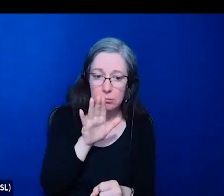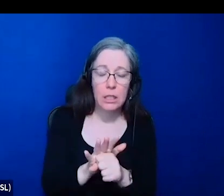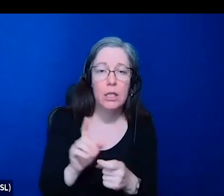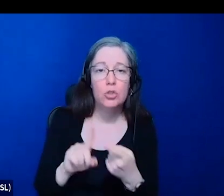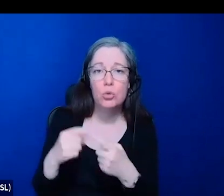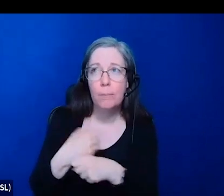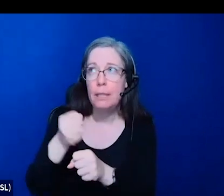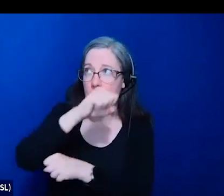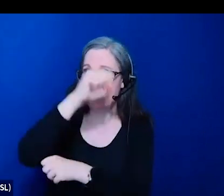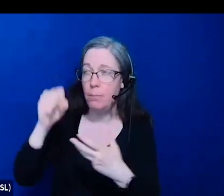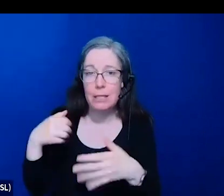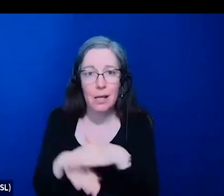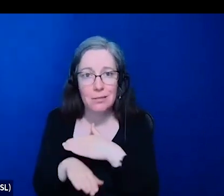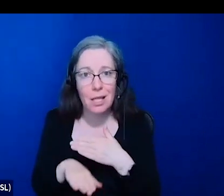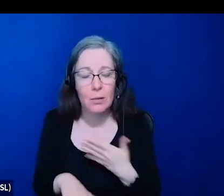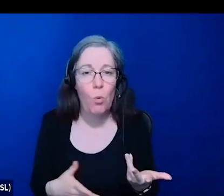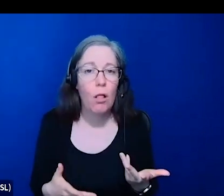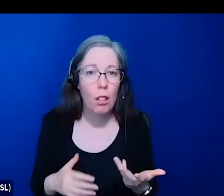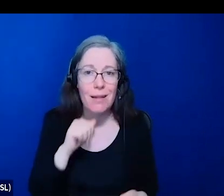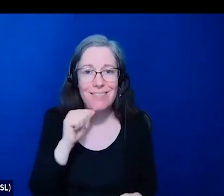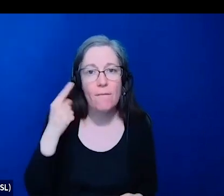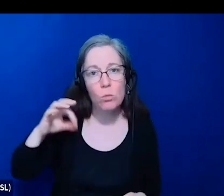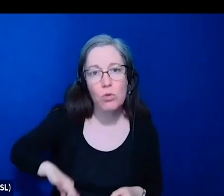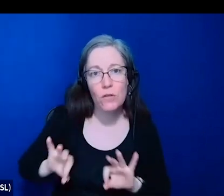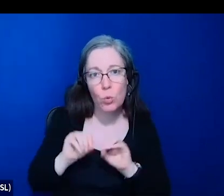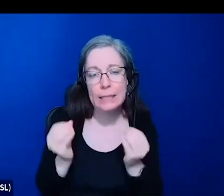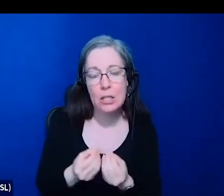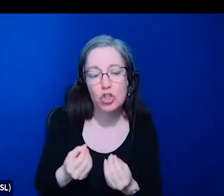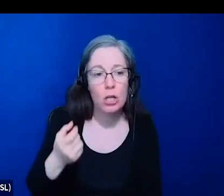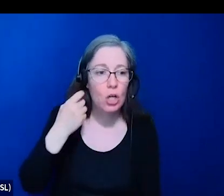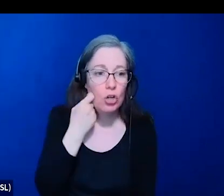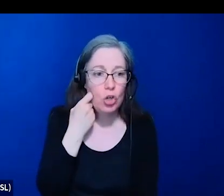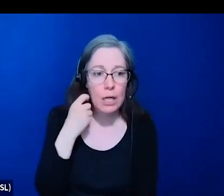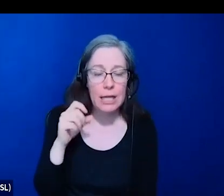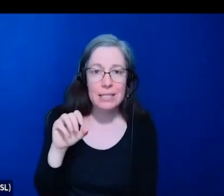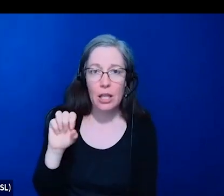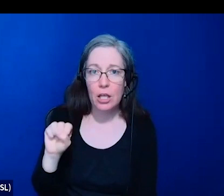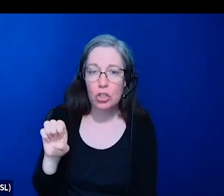One of the things that Sheila talked about briefly was one of the things that we've done about that,